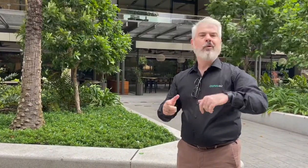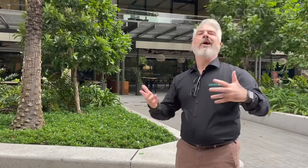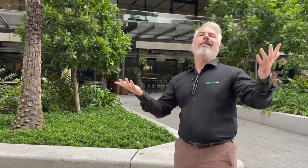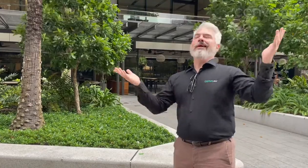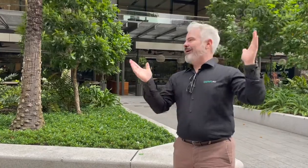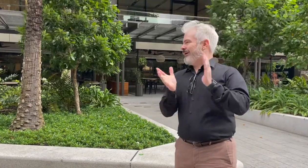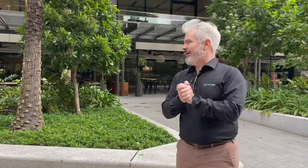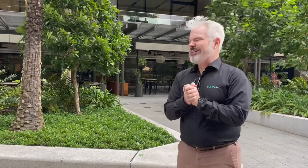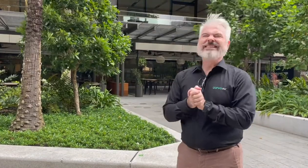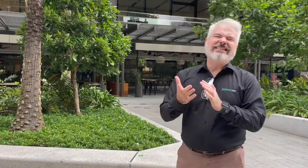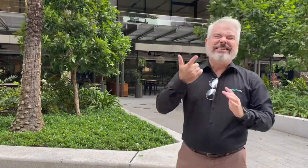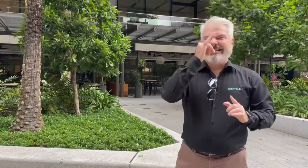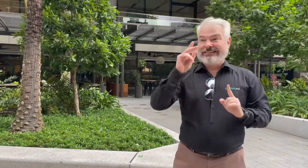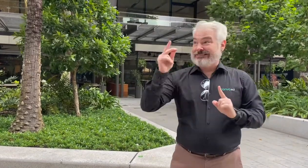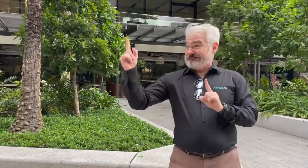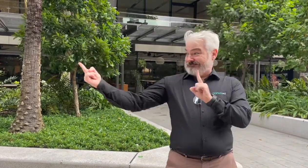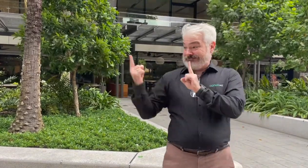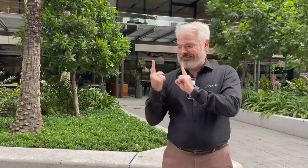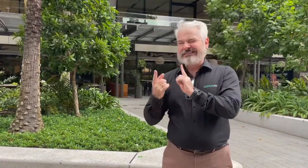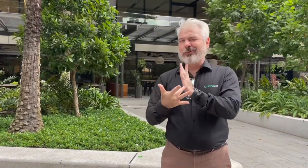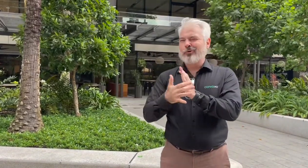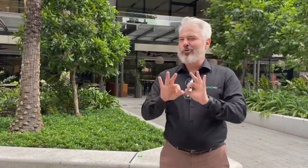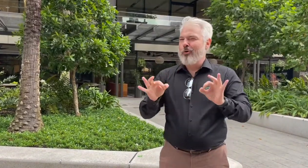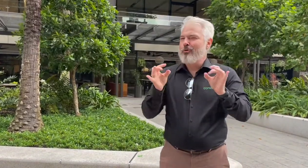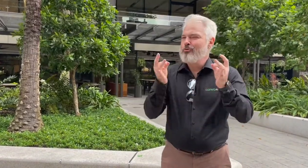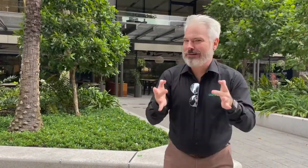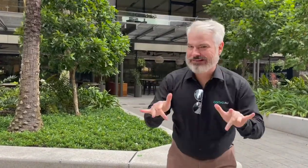Ah well… This type of technology isn’t quite ready yet…